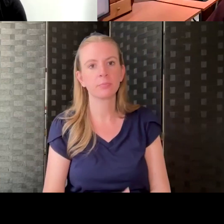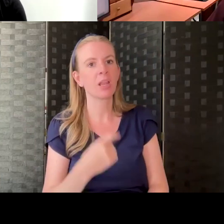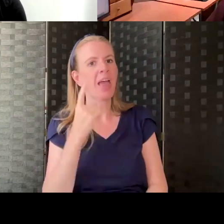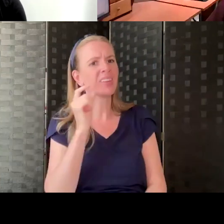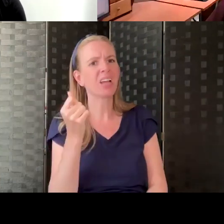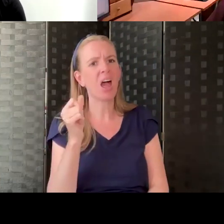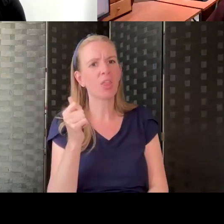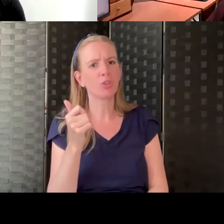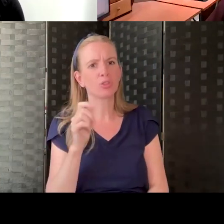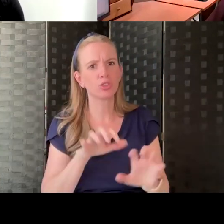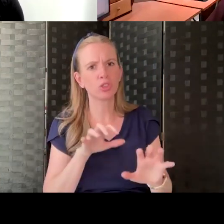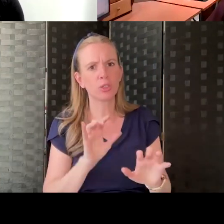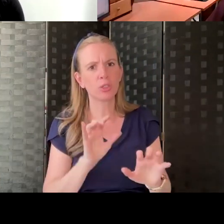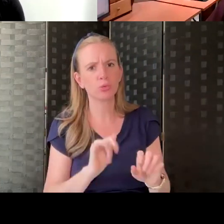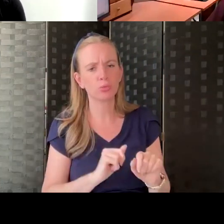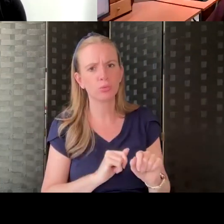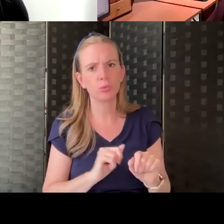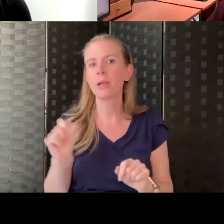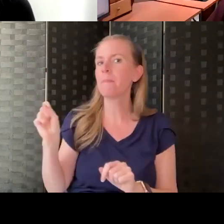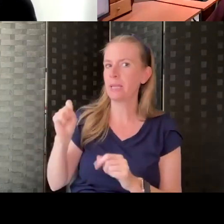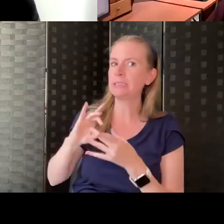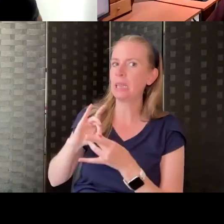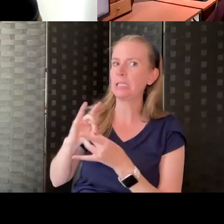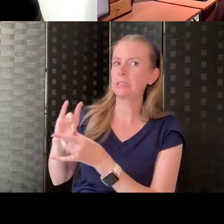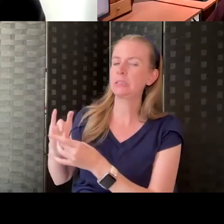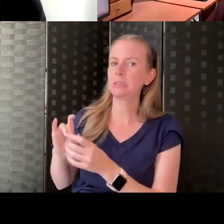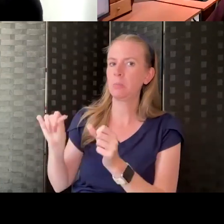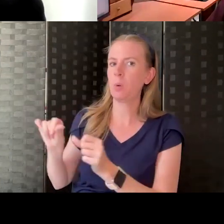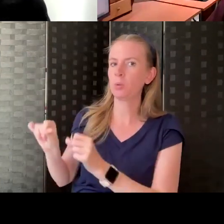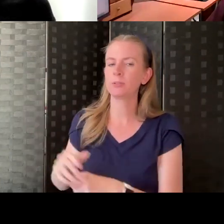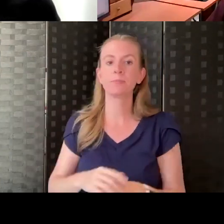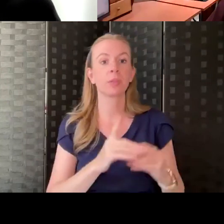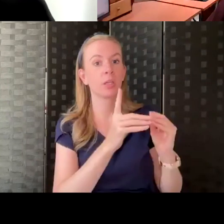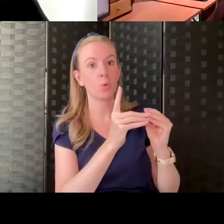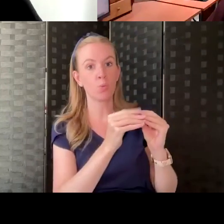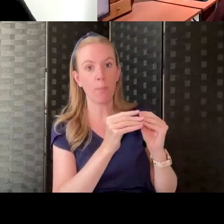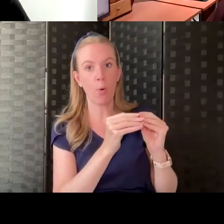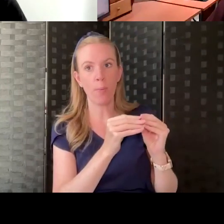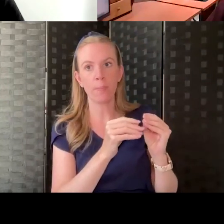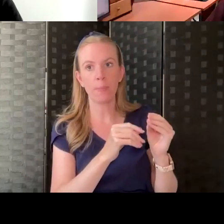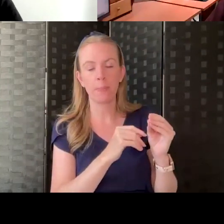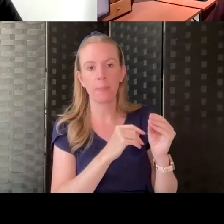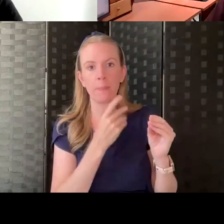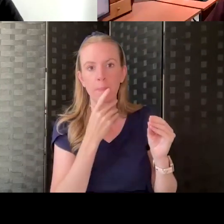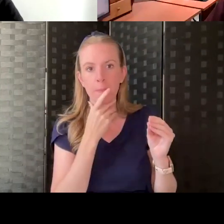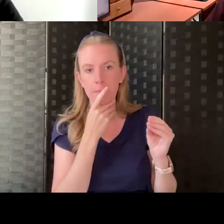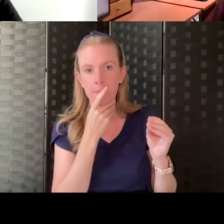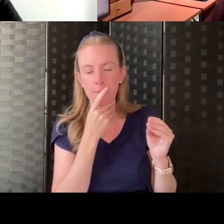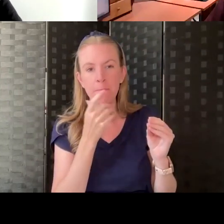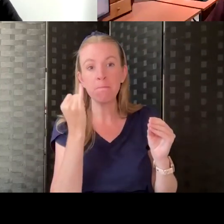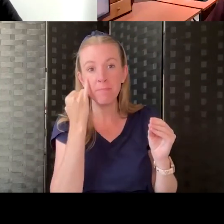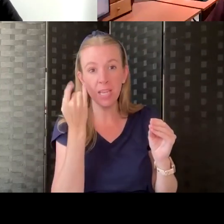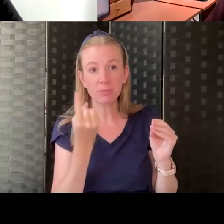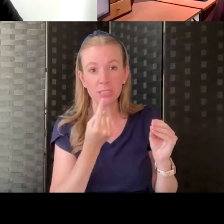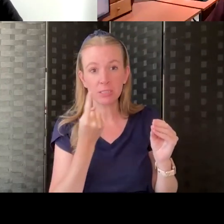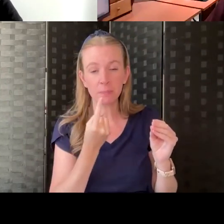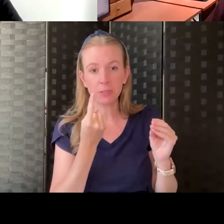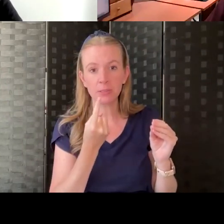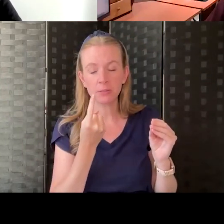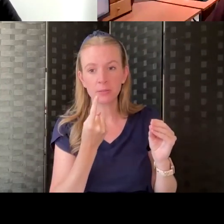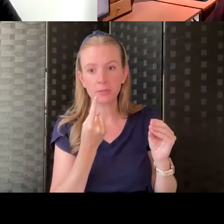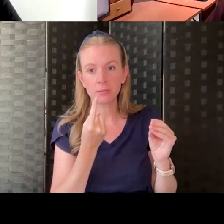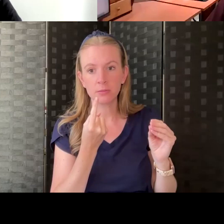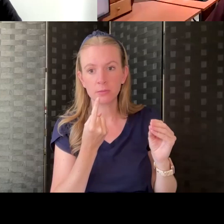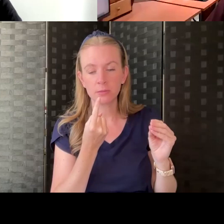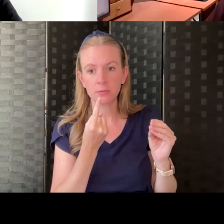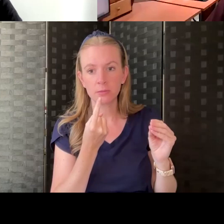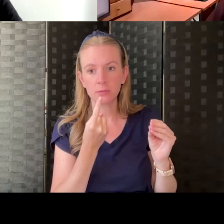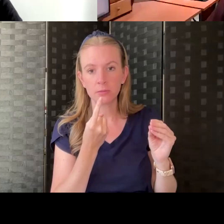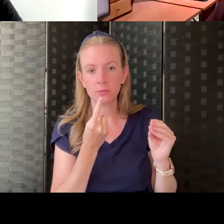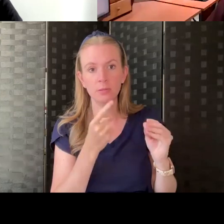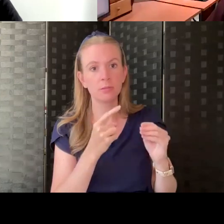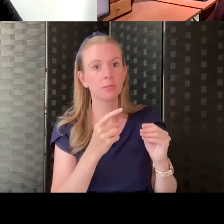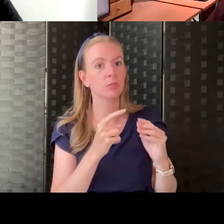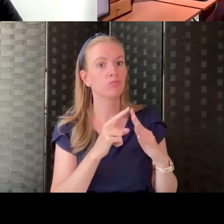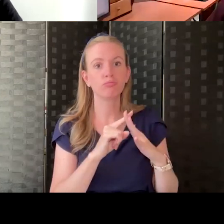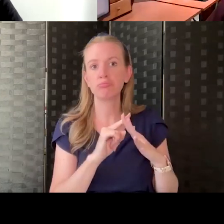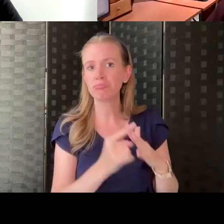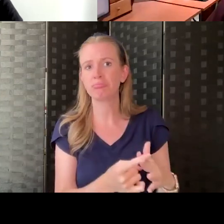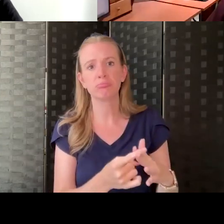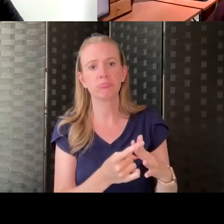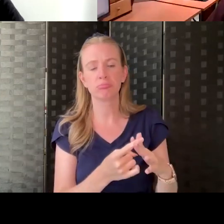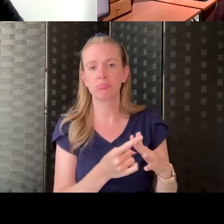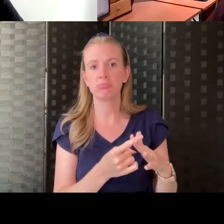in the chat too. Got one more question. If somebody is just getting started and